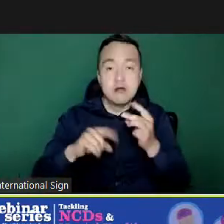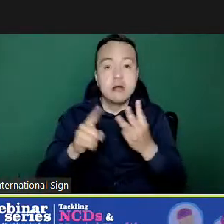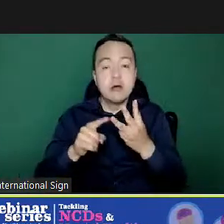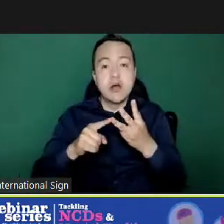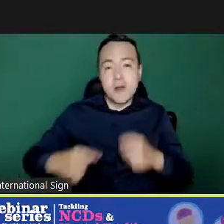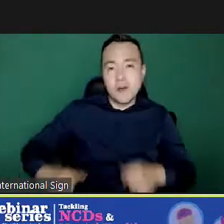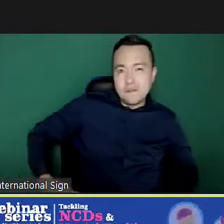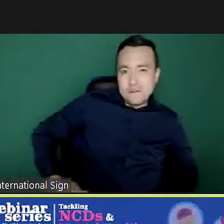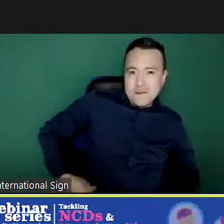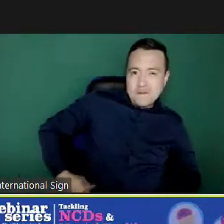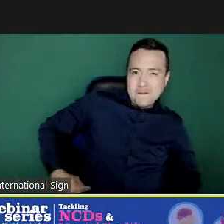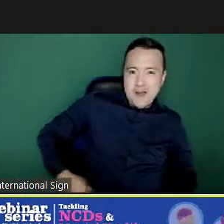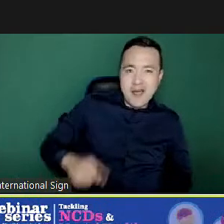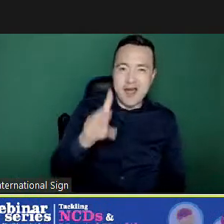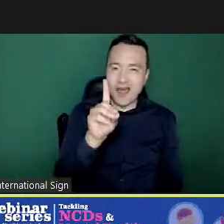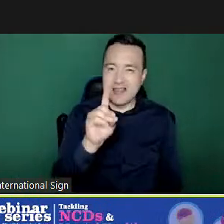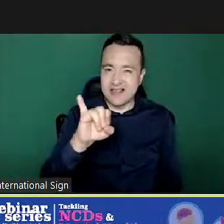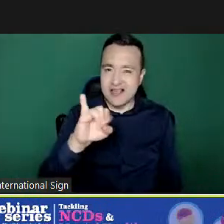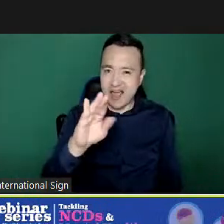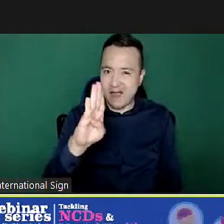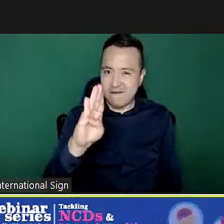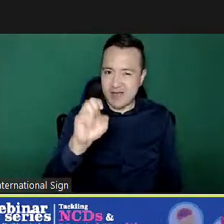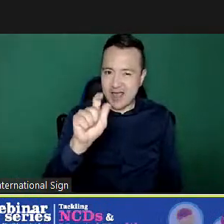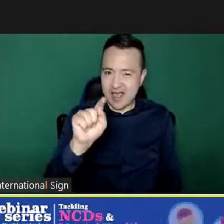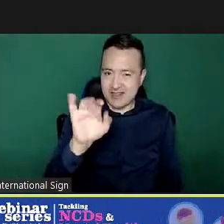% of cancer services. Next slide .